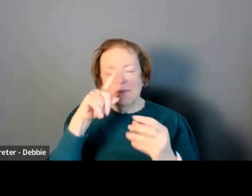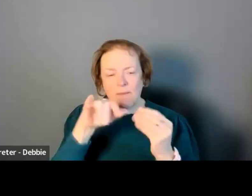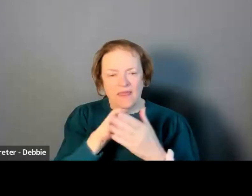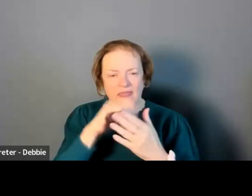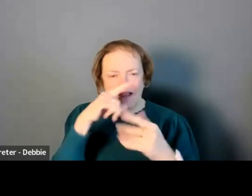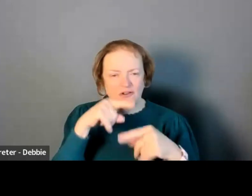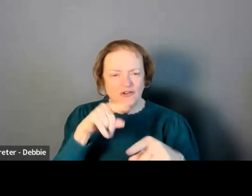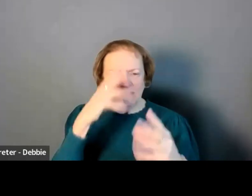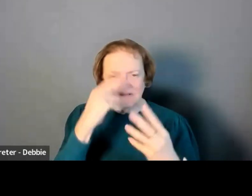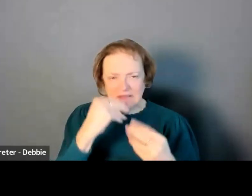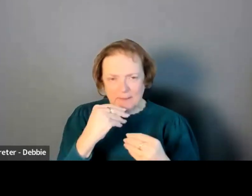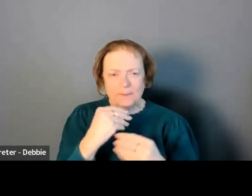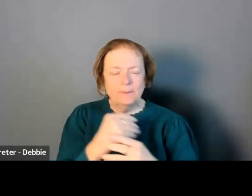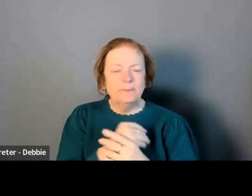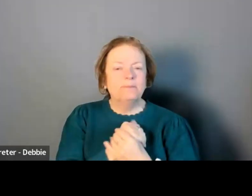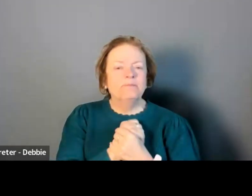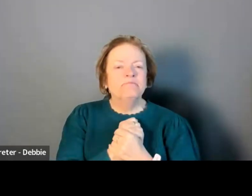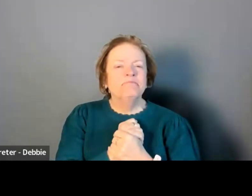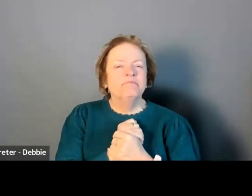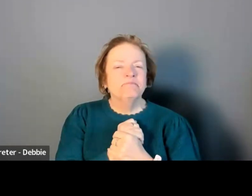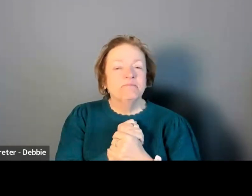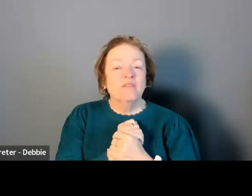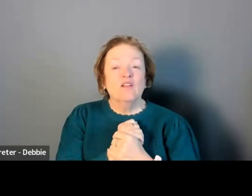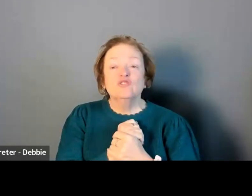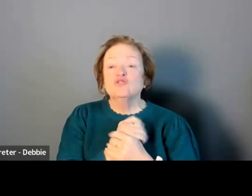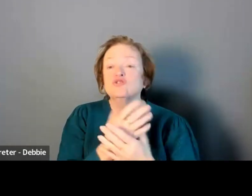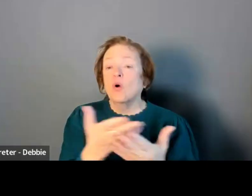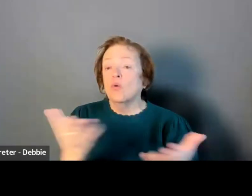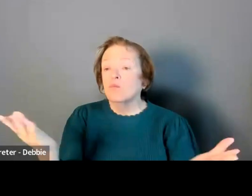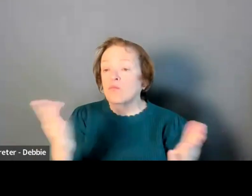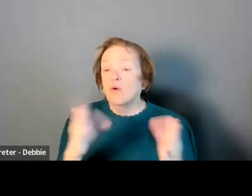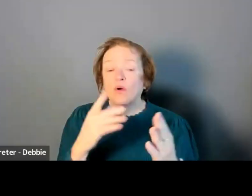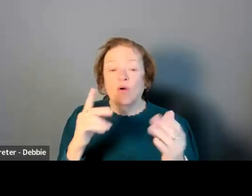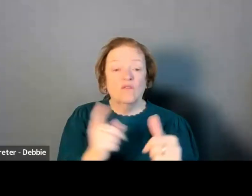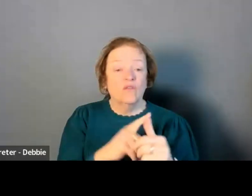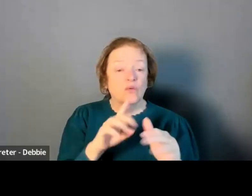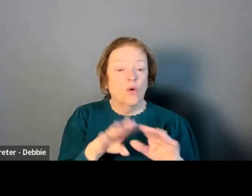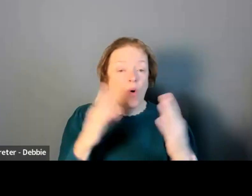I would like to take any questions, because I know that since I work with teachers.